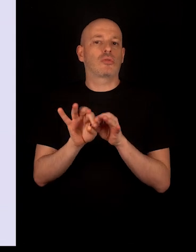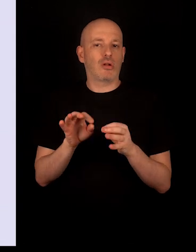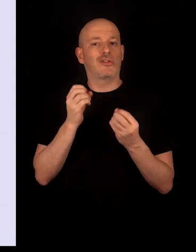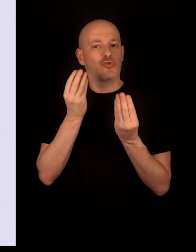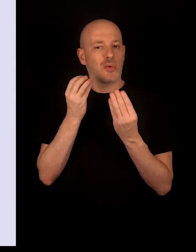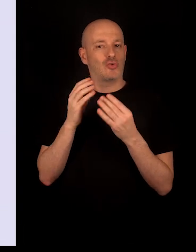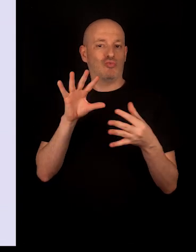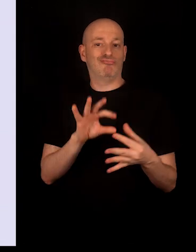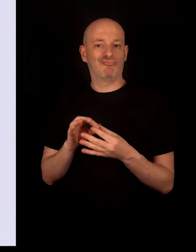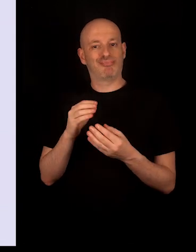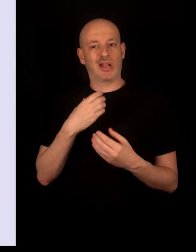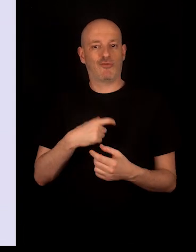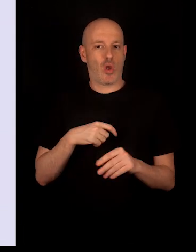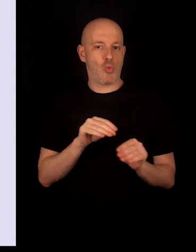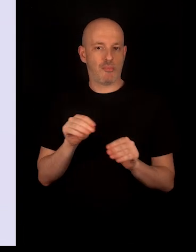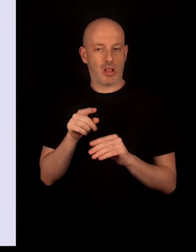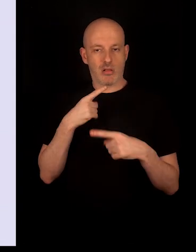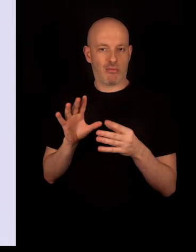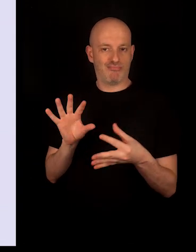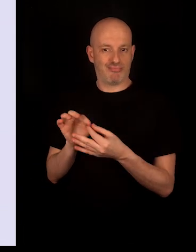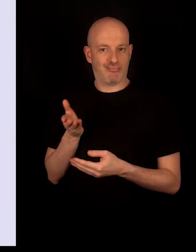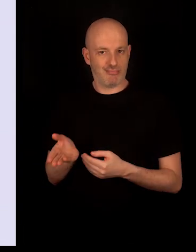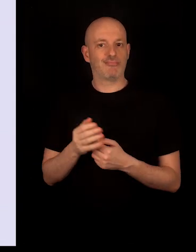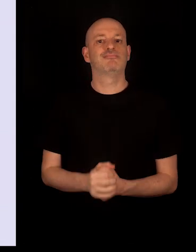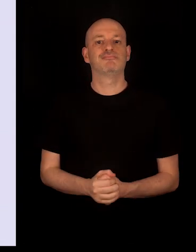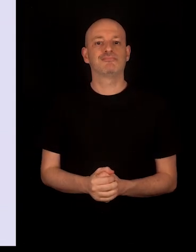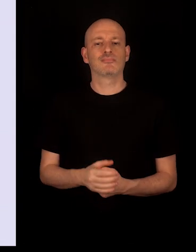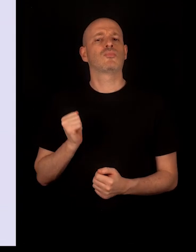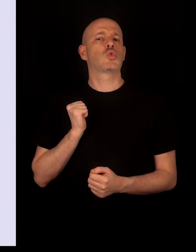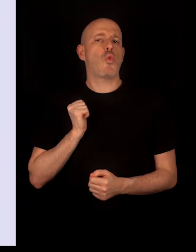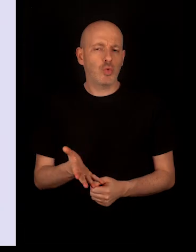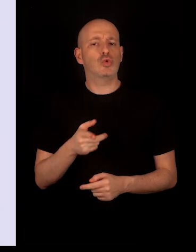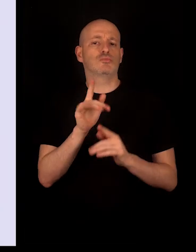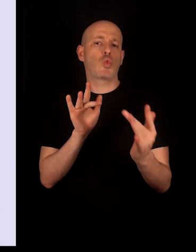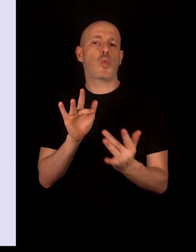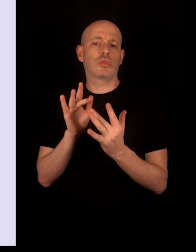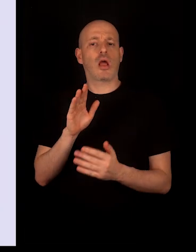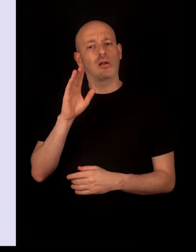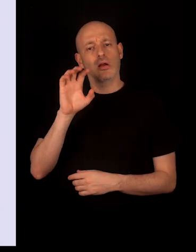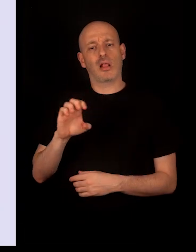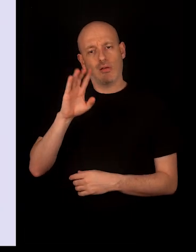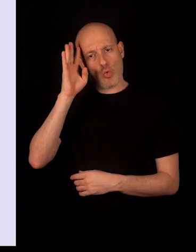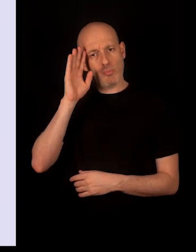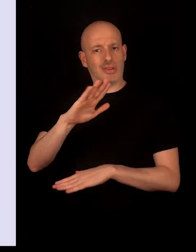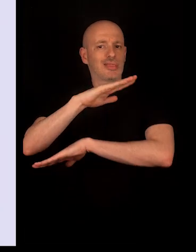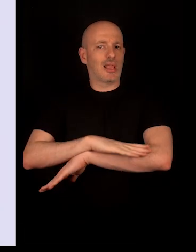information about the call for individual mobility. You can, of course, also contact your Creative Europe Desk